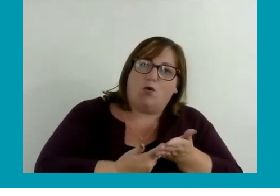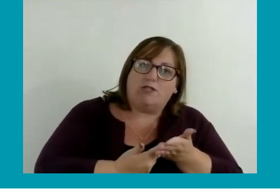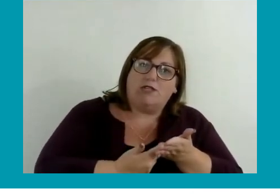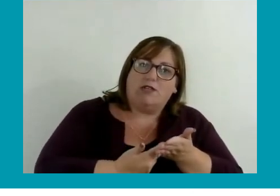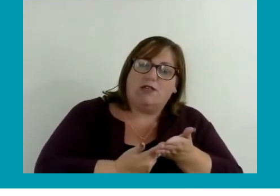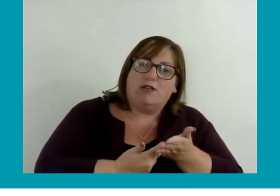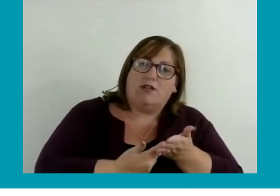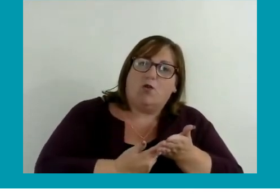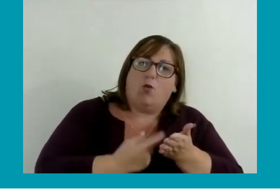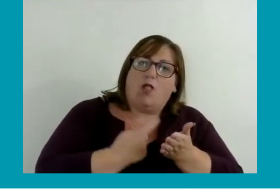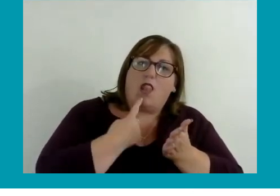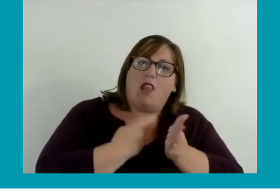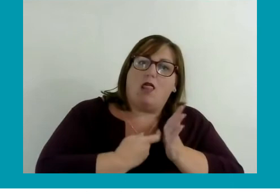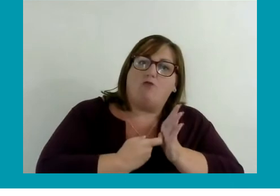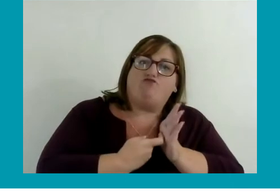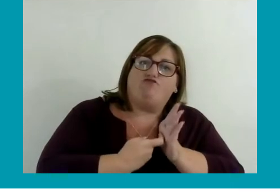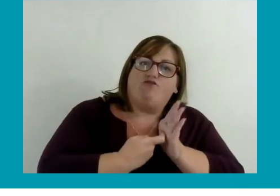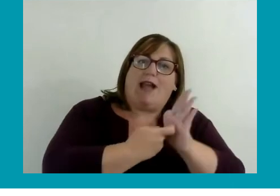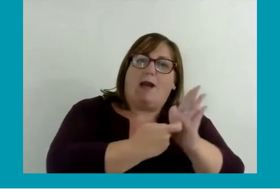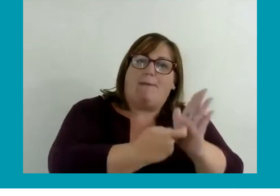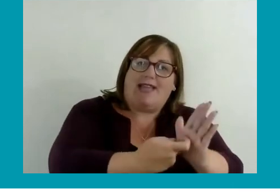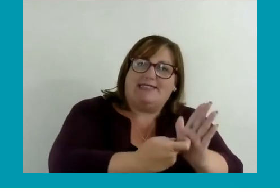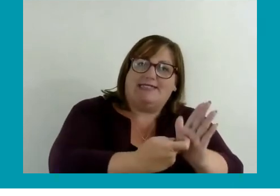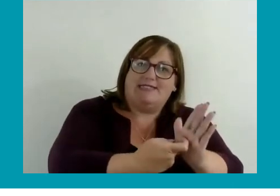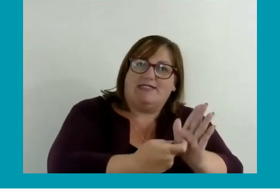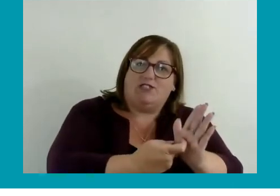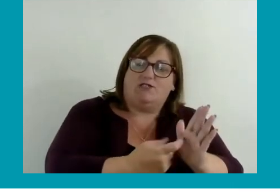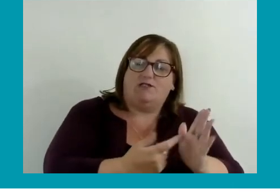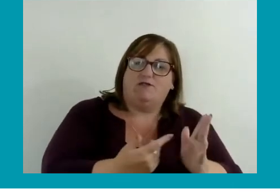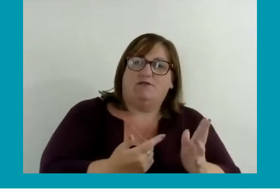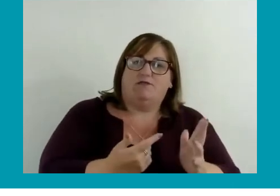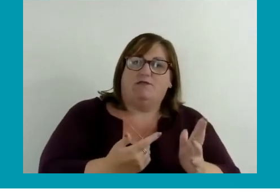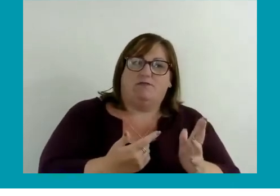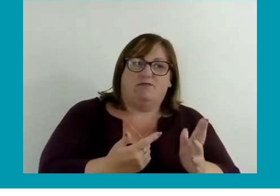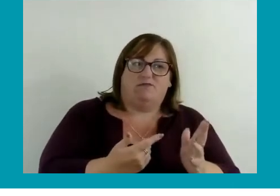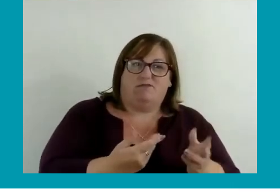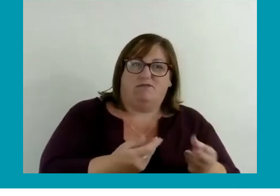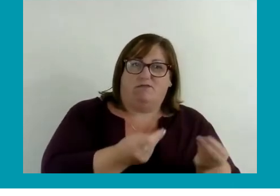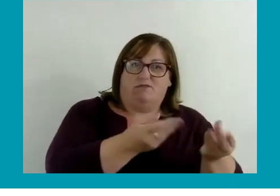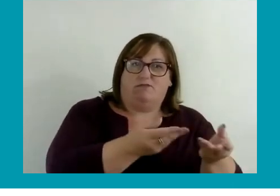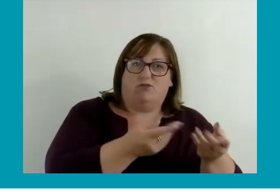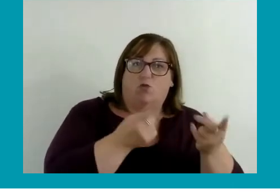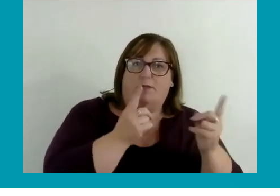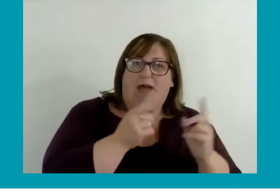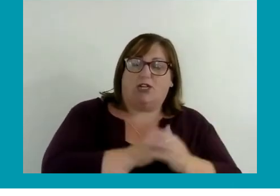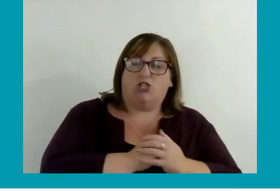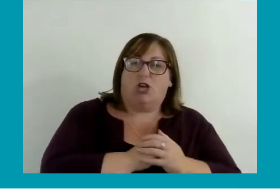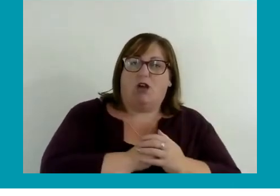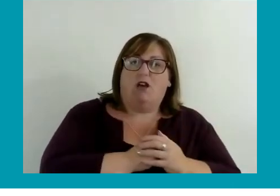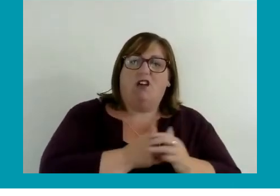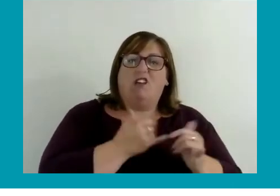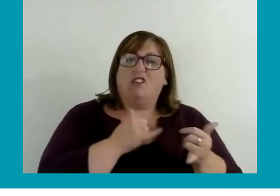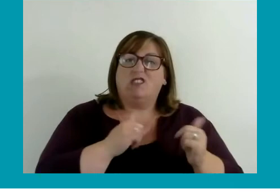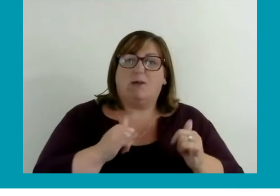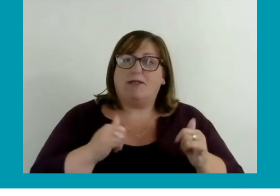and that's shared with the manager sometimes that's all that's required um